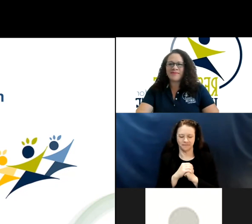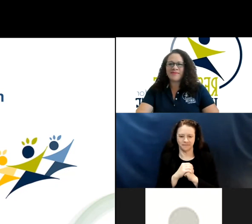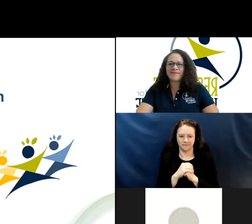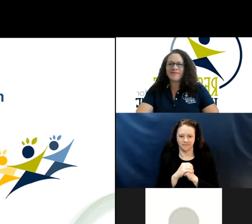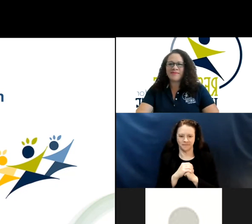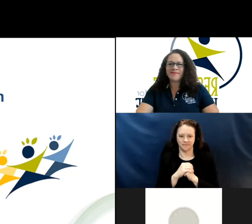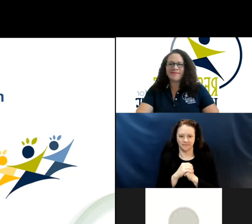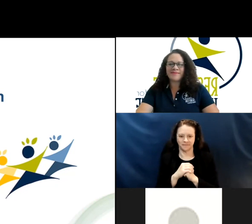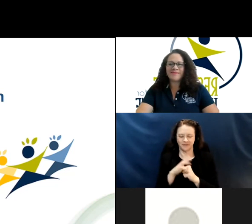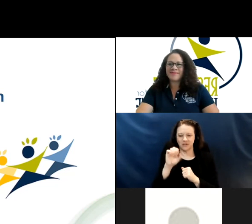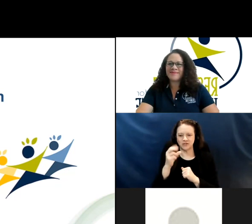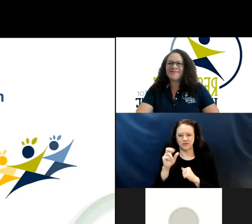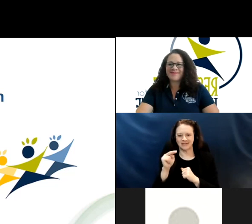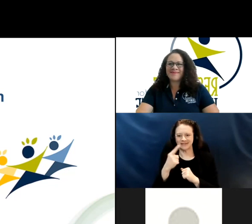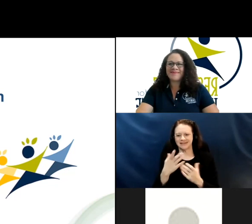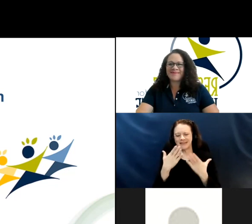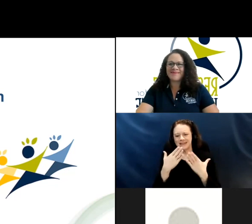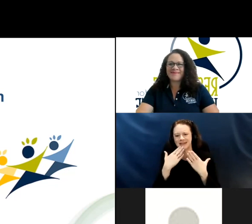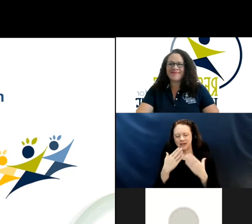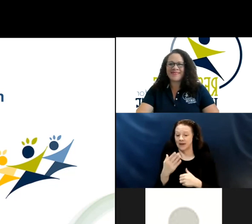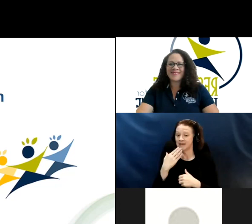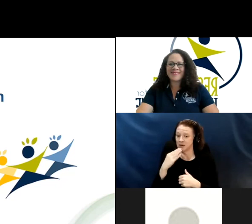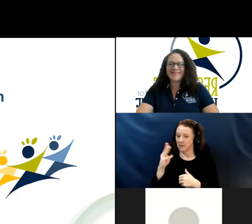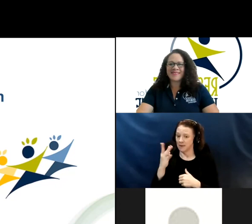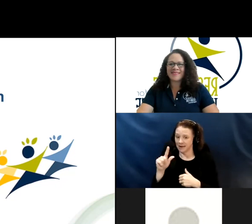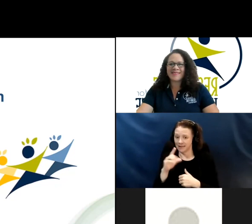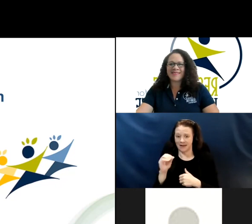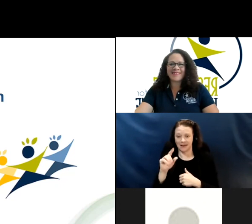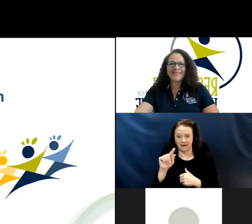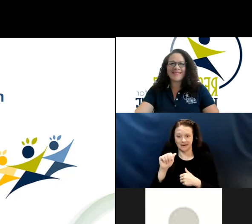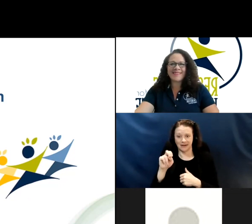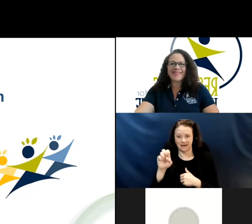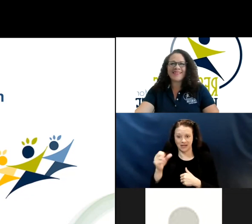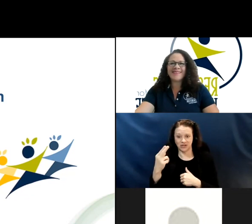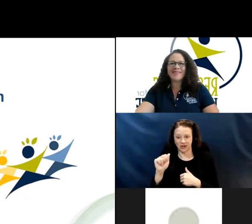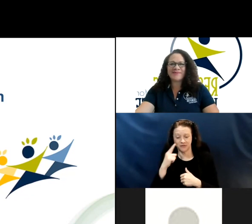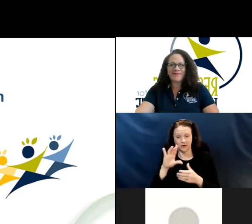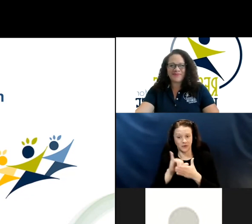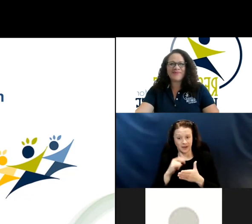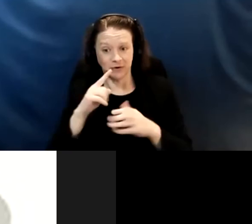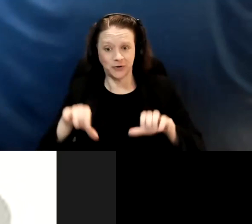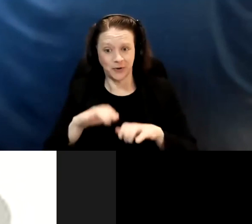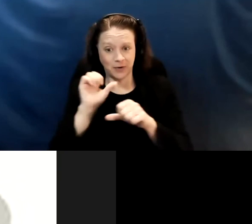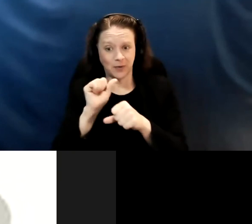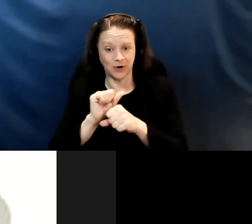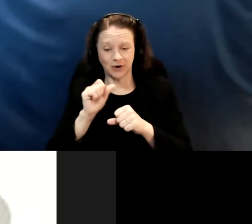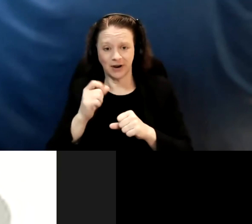[Susan] Well, thank you. Thank you, Michael and Tanesha for doing this, for doing the work for leading it down in the Central Valley